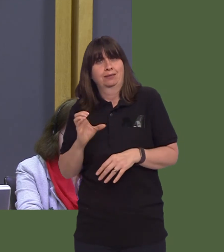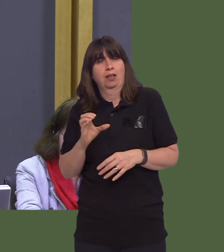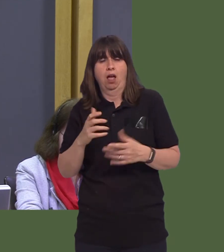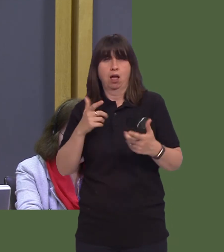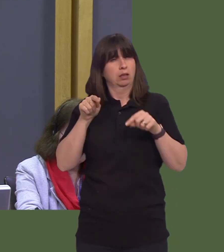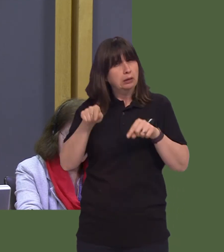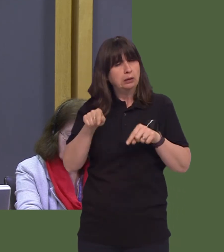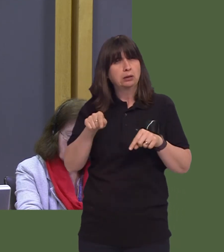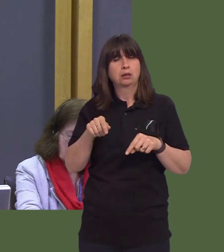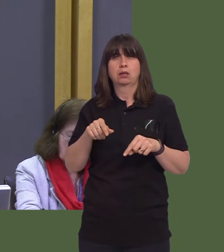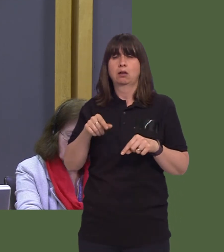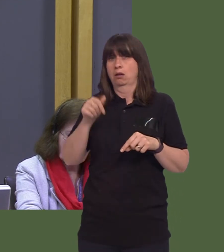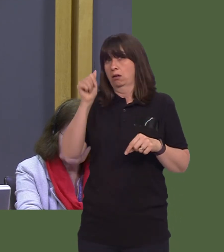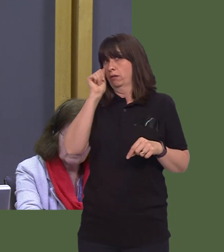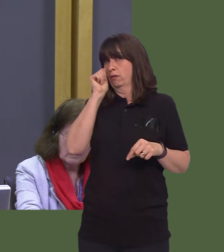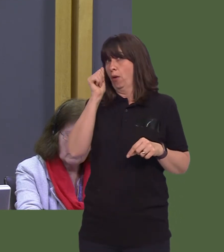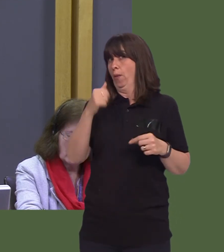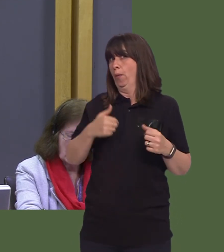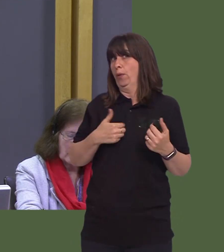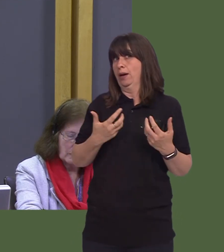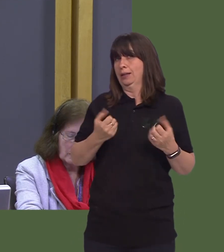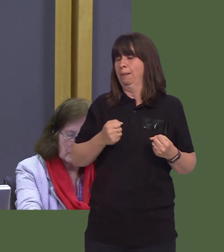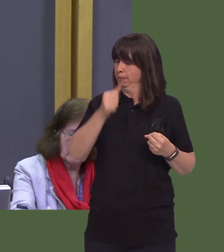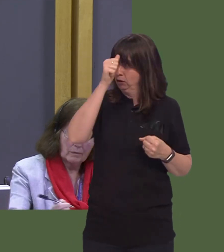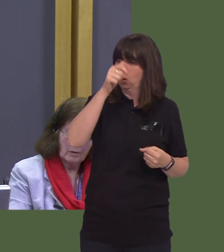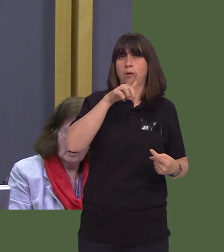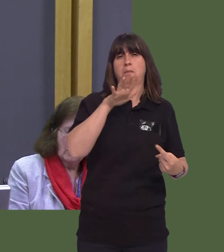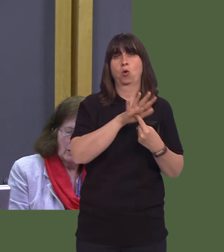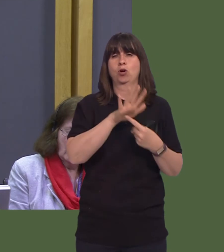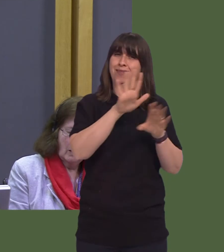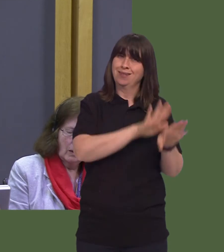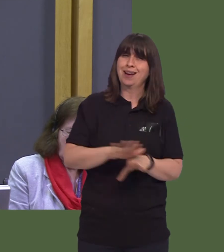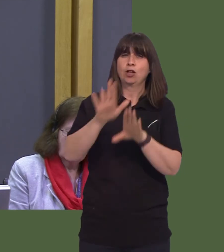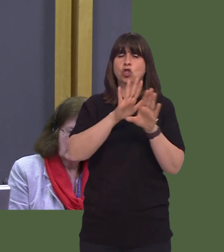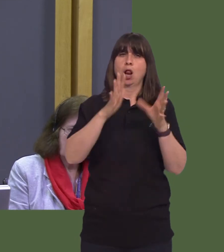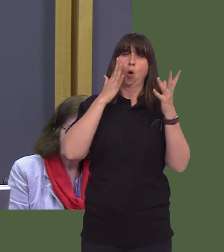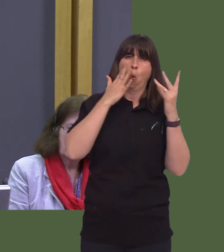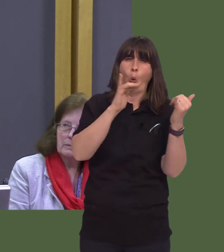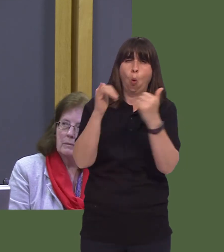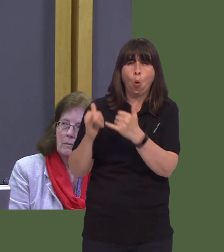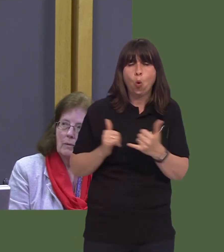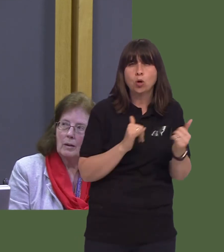And, of course, recognising the importance of national clinical auditsóand they have